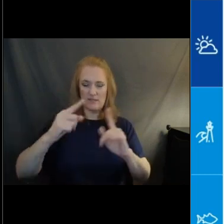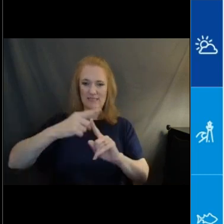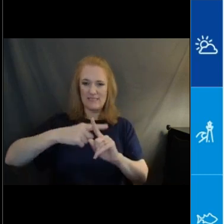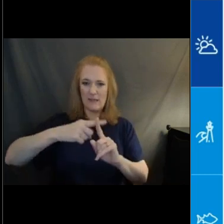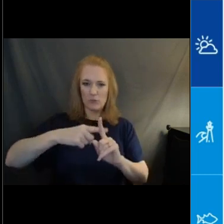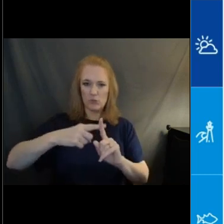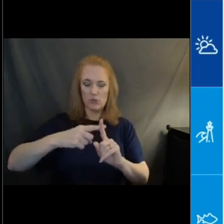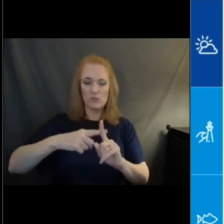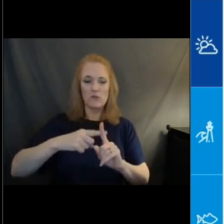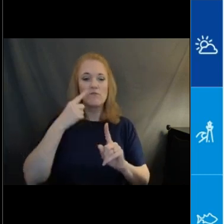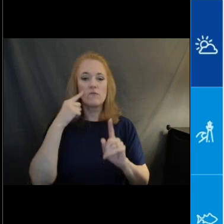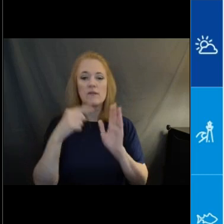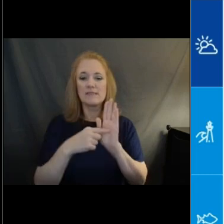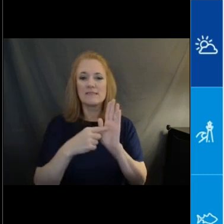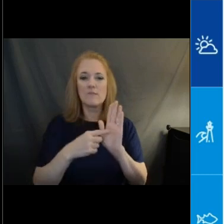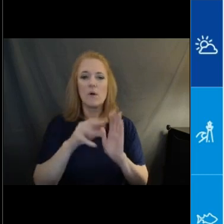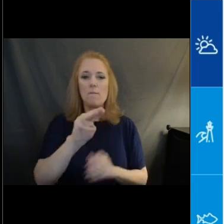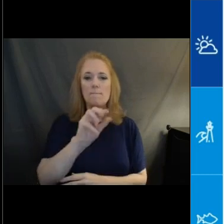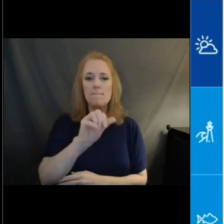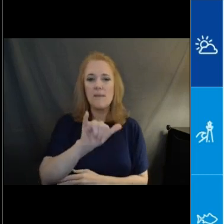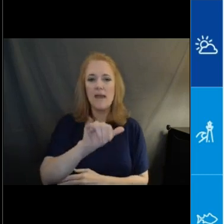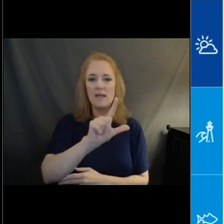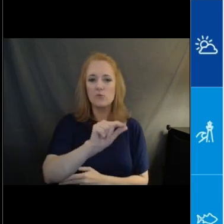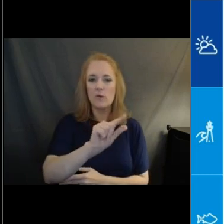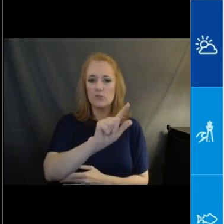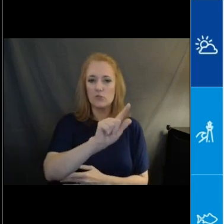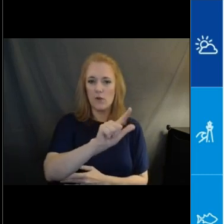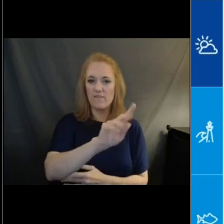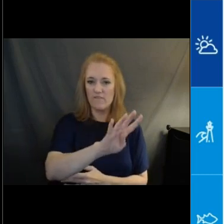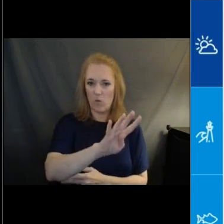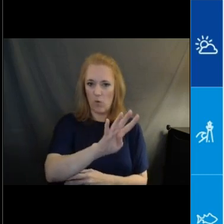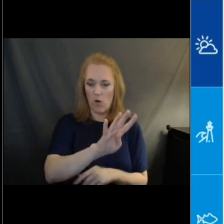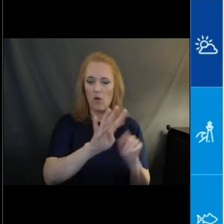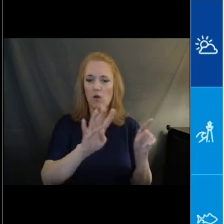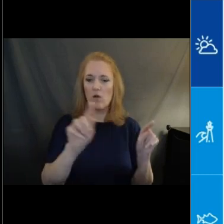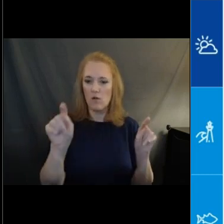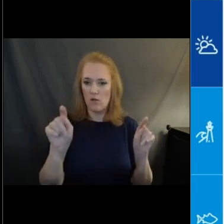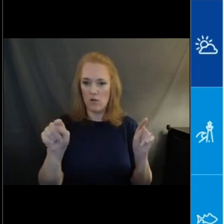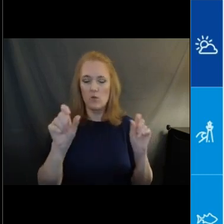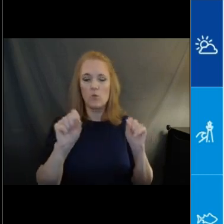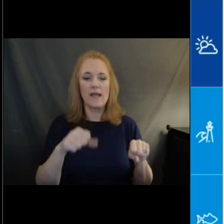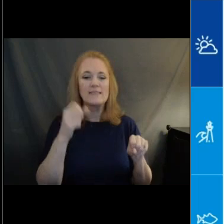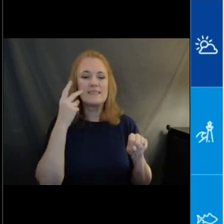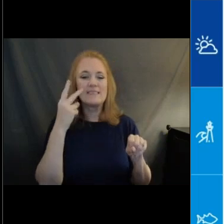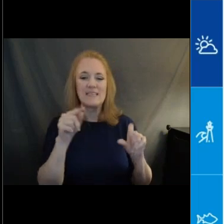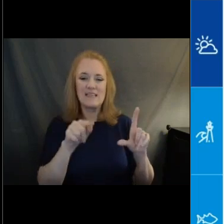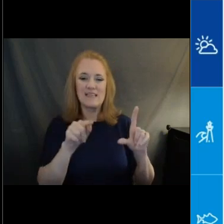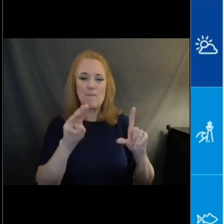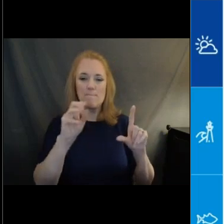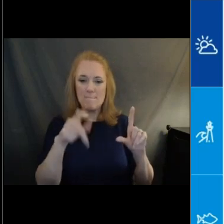This is an example from May 2024 on the right. Both the static map and also the interactive map,